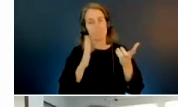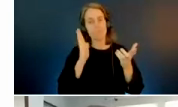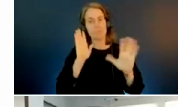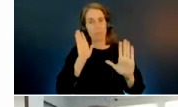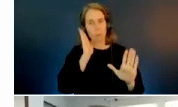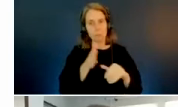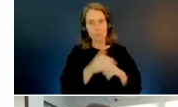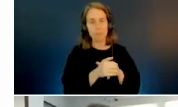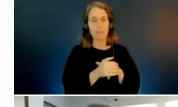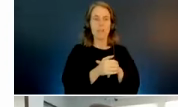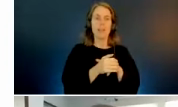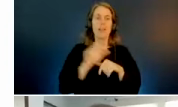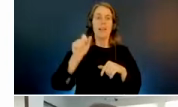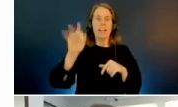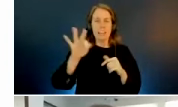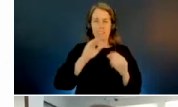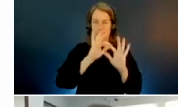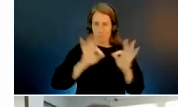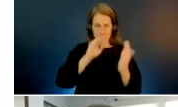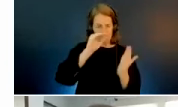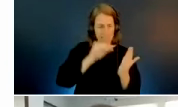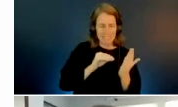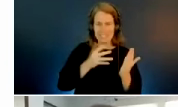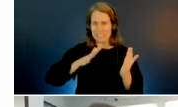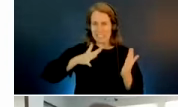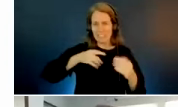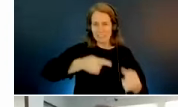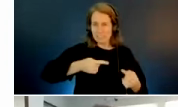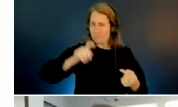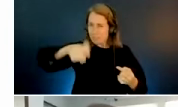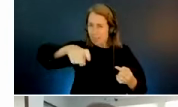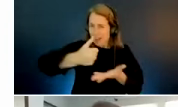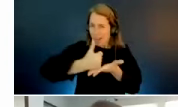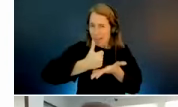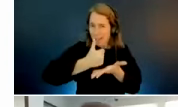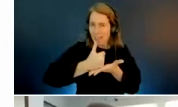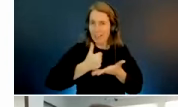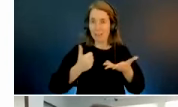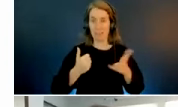a little bit complicated um it's not always when i saw the first one i was like what do i put where